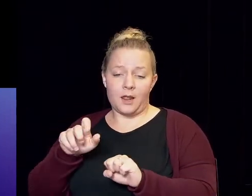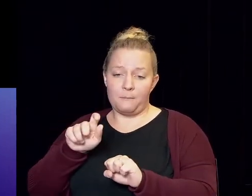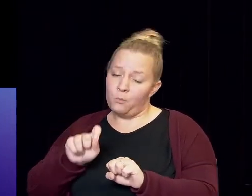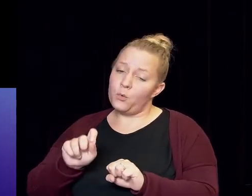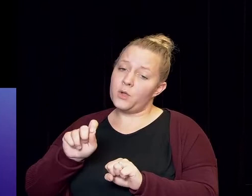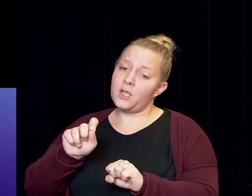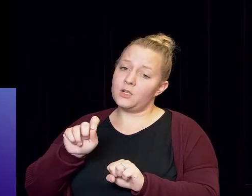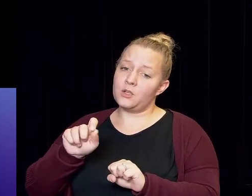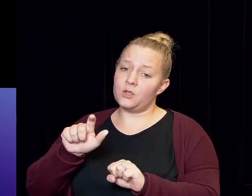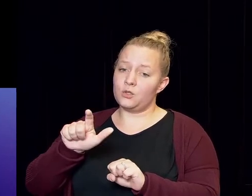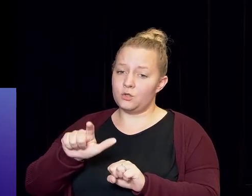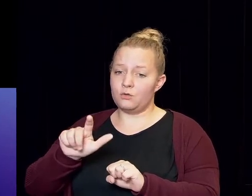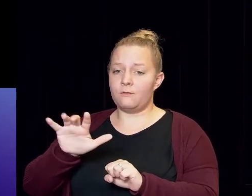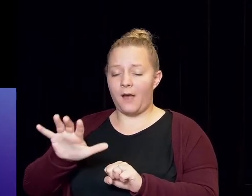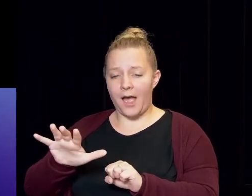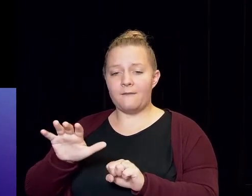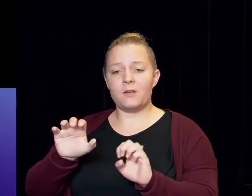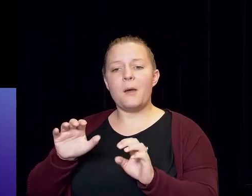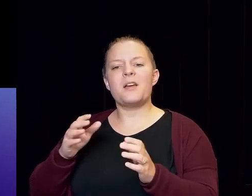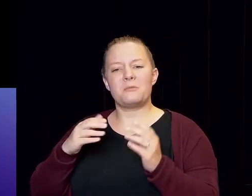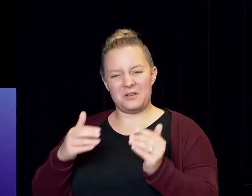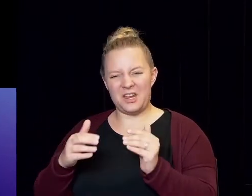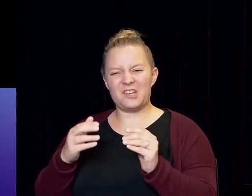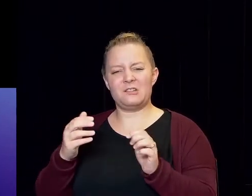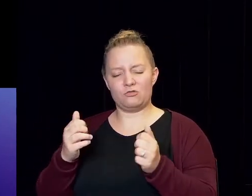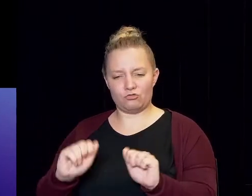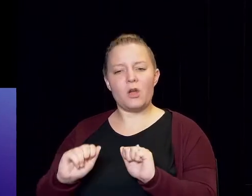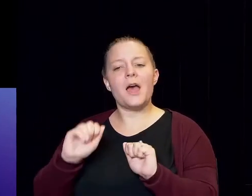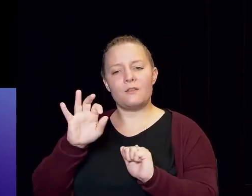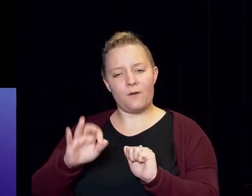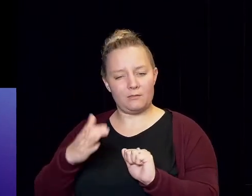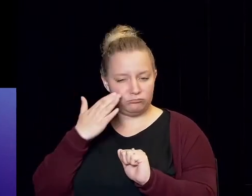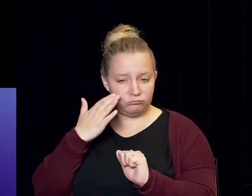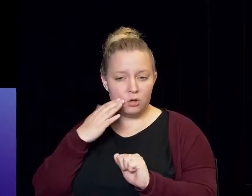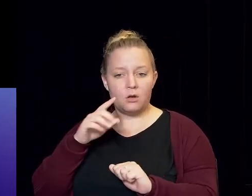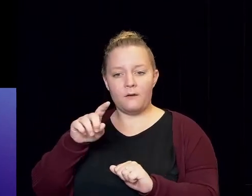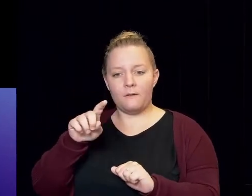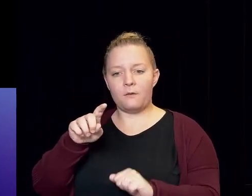that I have memorized times the 380. I multiplied straight across and then I treated this fraction